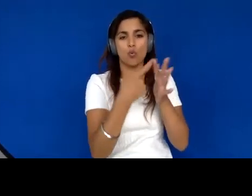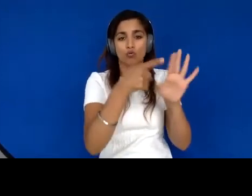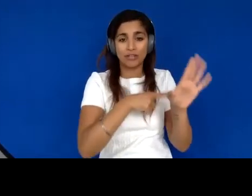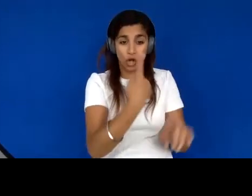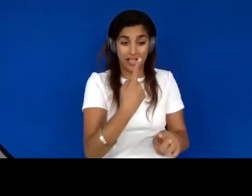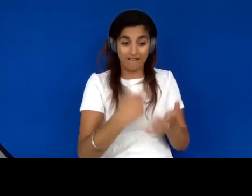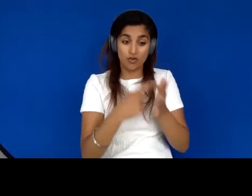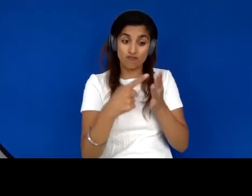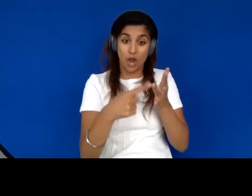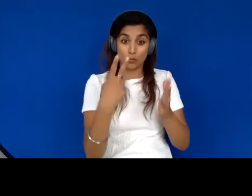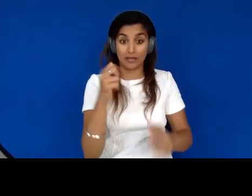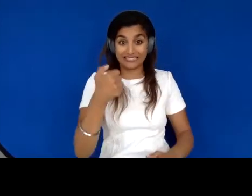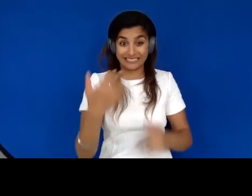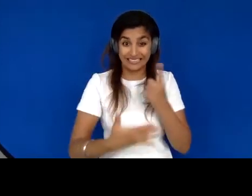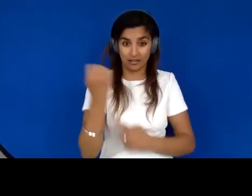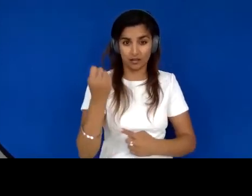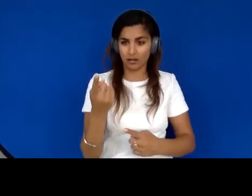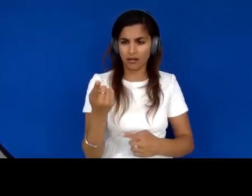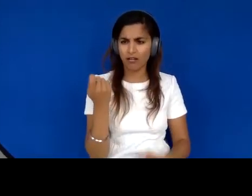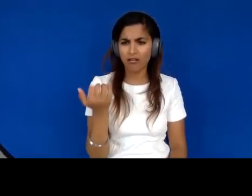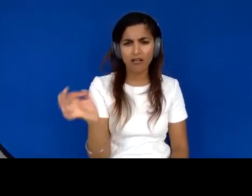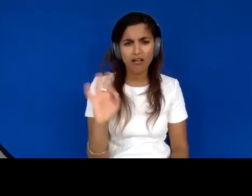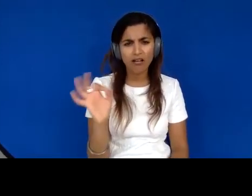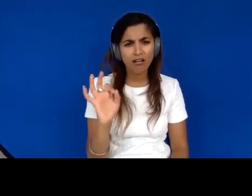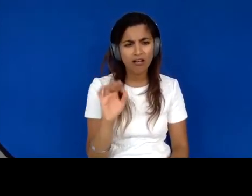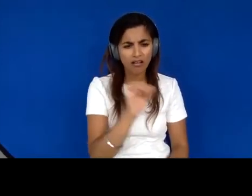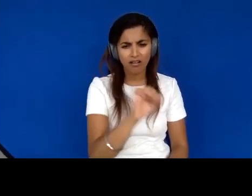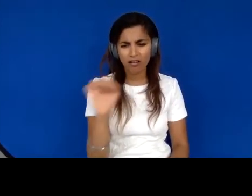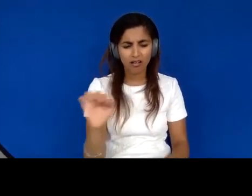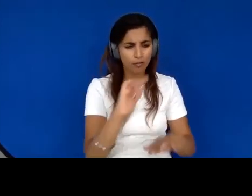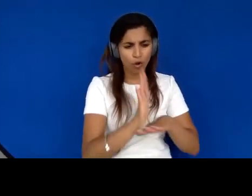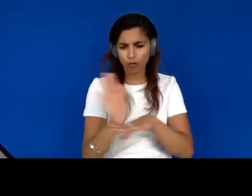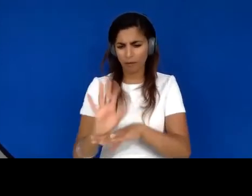Channel 4's Paralympic campaigns secondly it starts to highlight that in